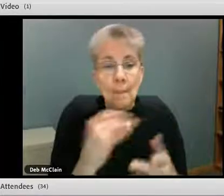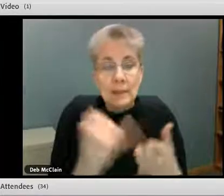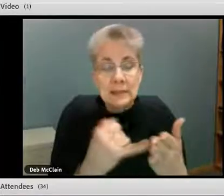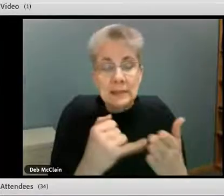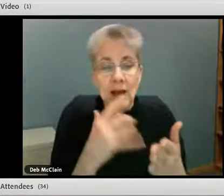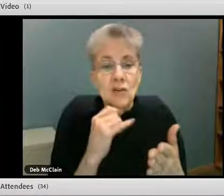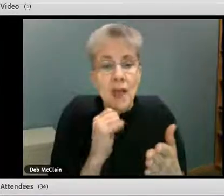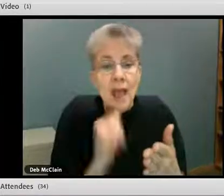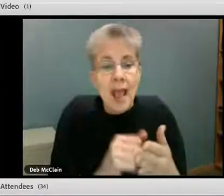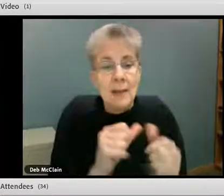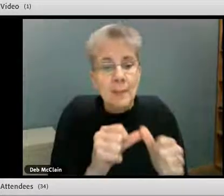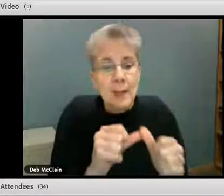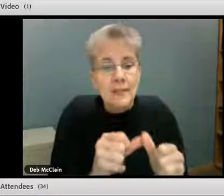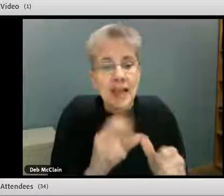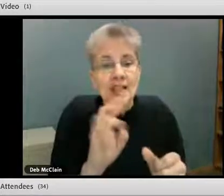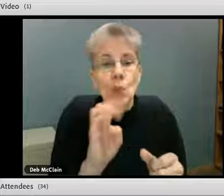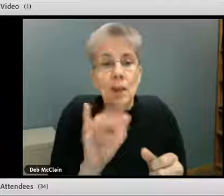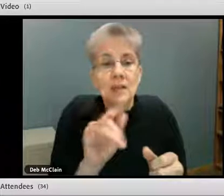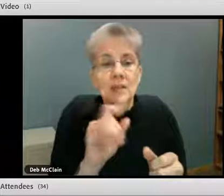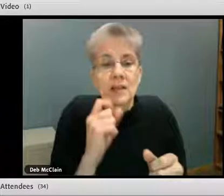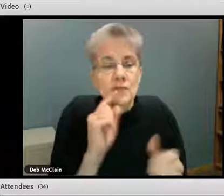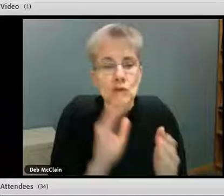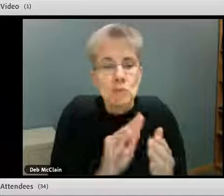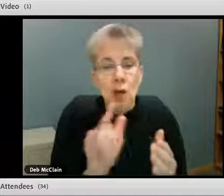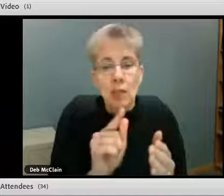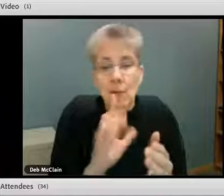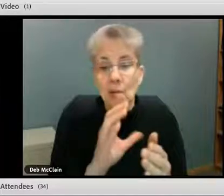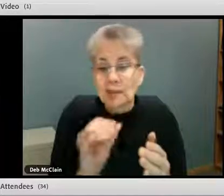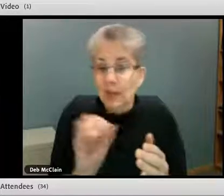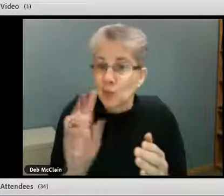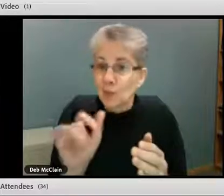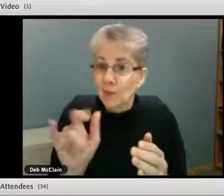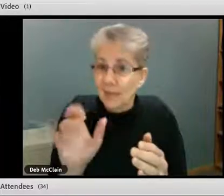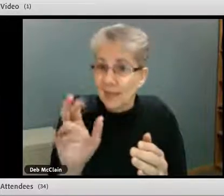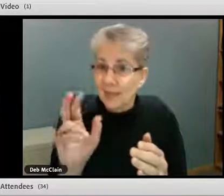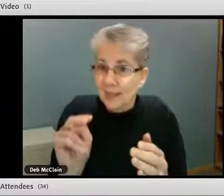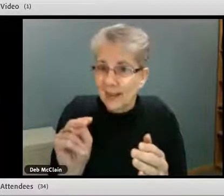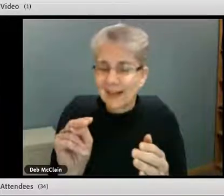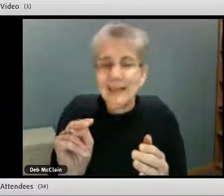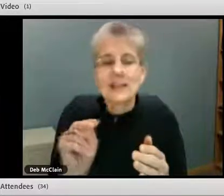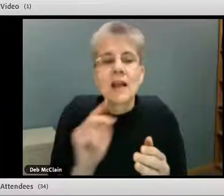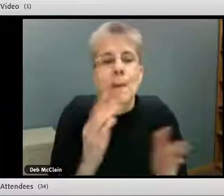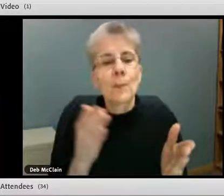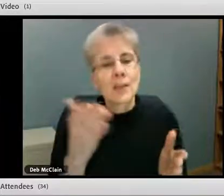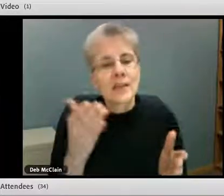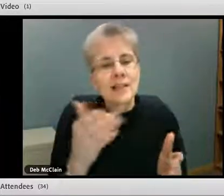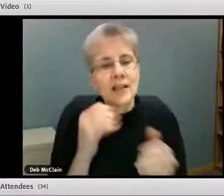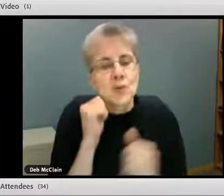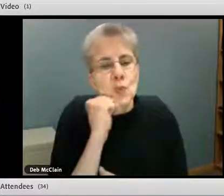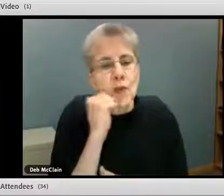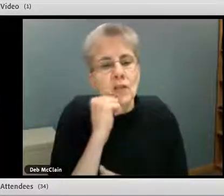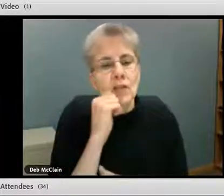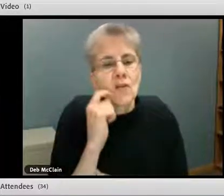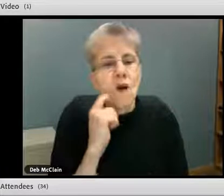and maintains websites for many small libraries and SWFLN. She presents regularly on implementing technology,